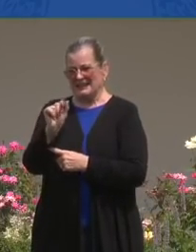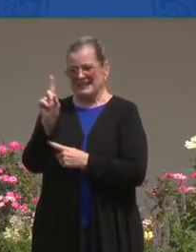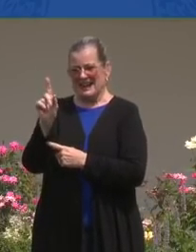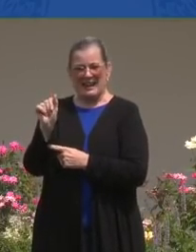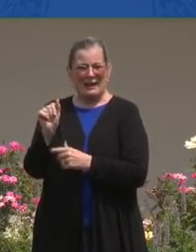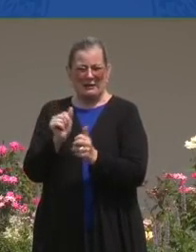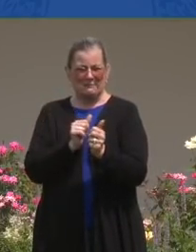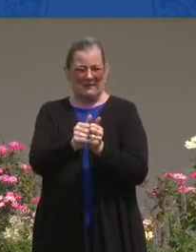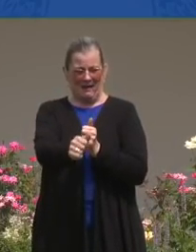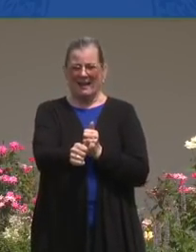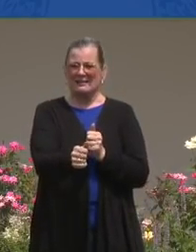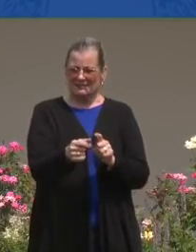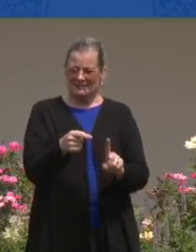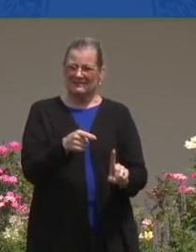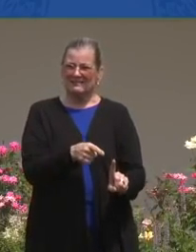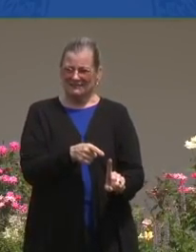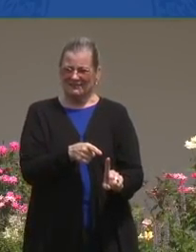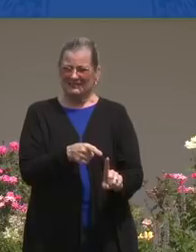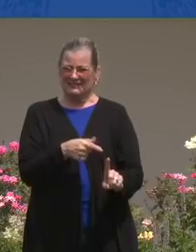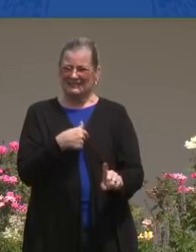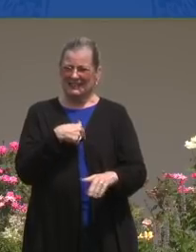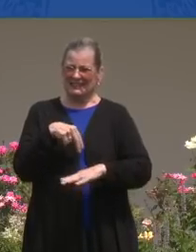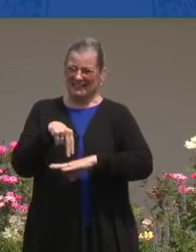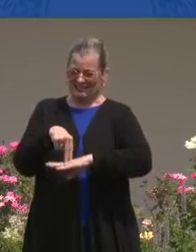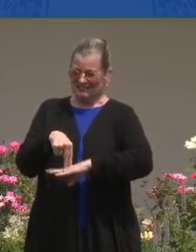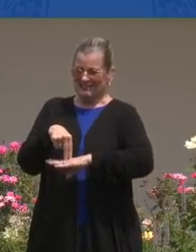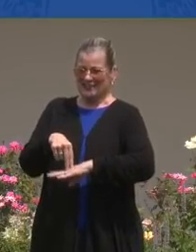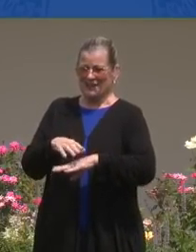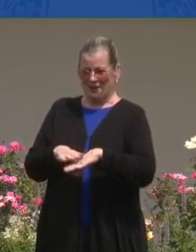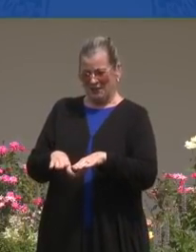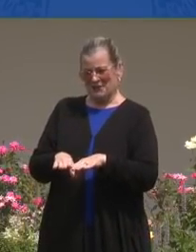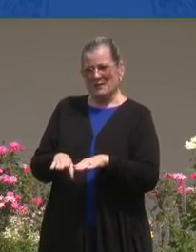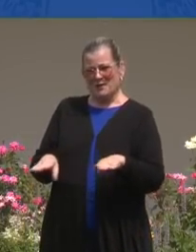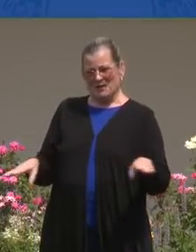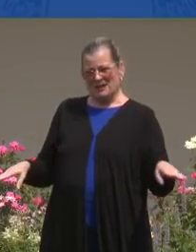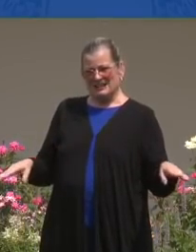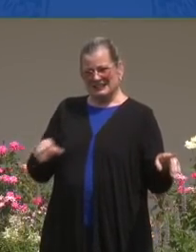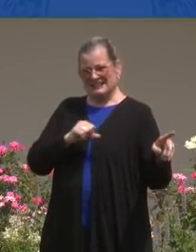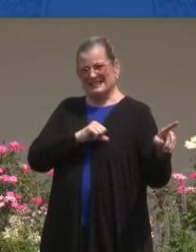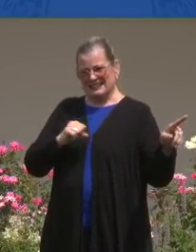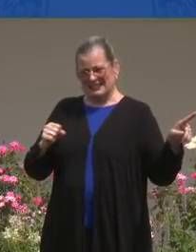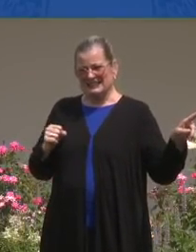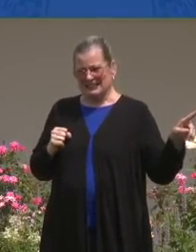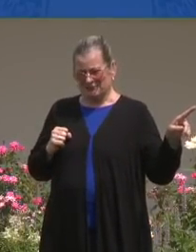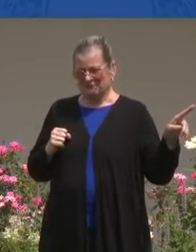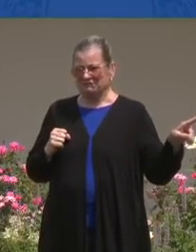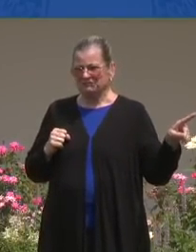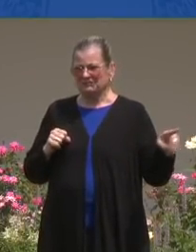and Tom Harkin's sough recognition; he rose. And the first time, first time in the history